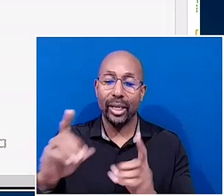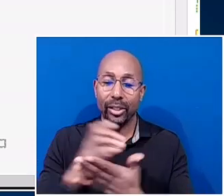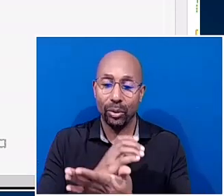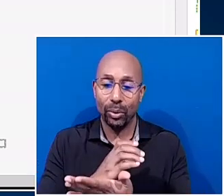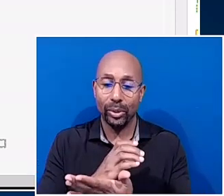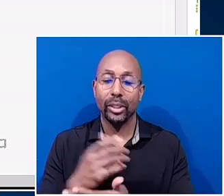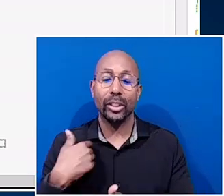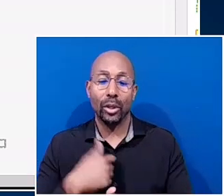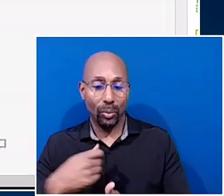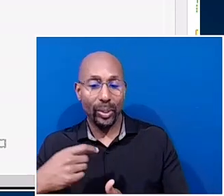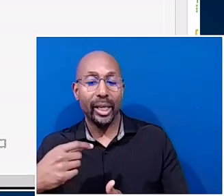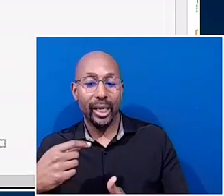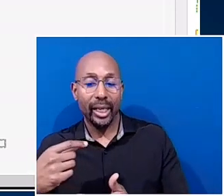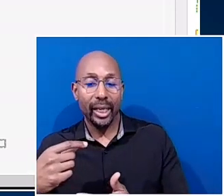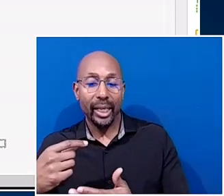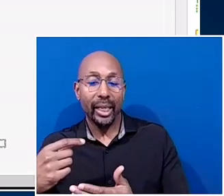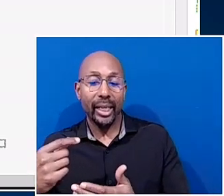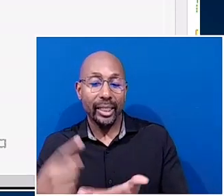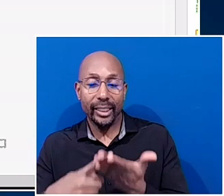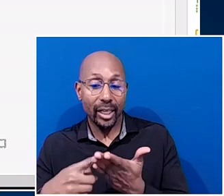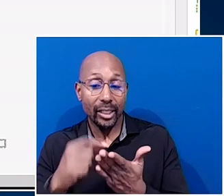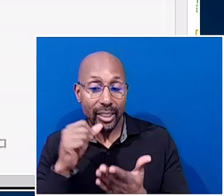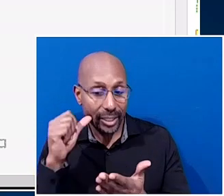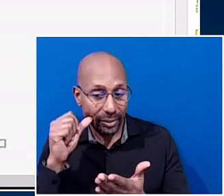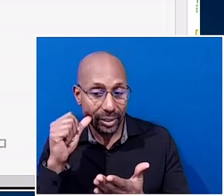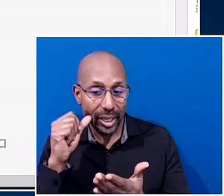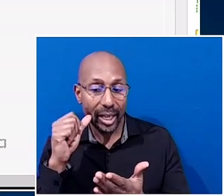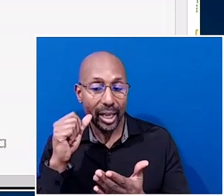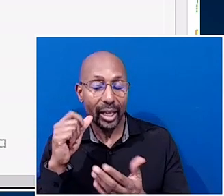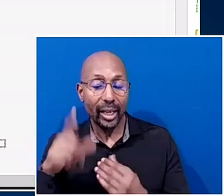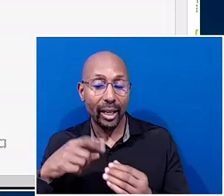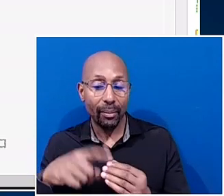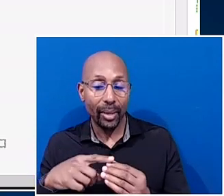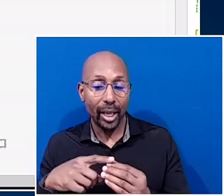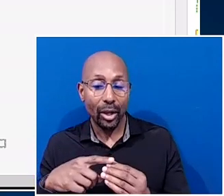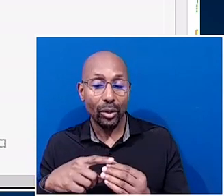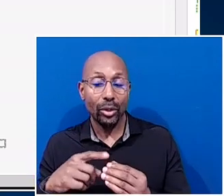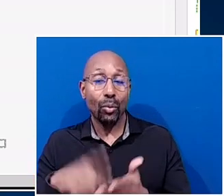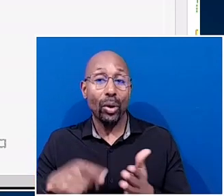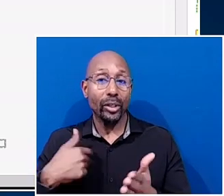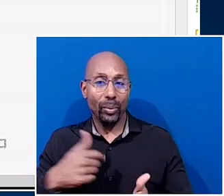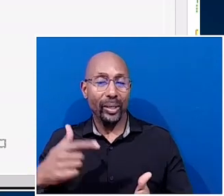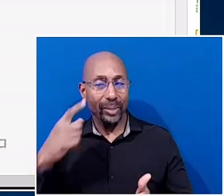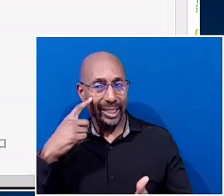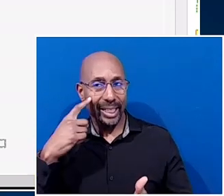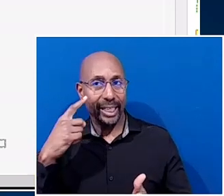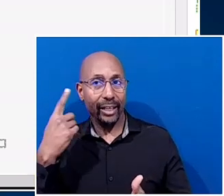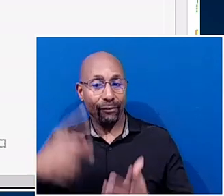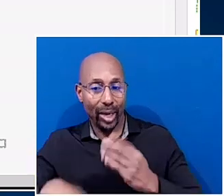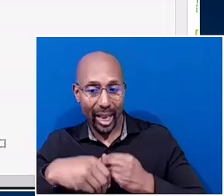And if we do so, I think that would also be the term that we used here rather than